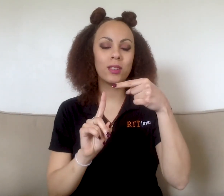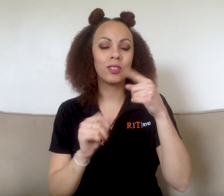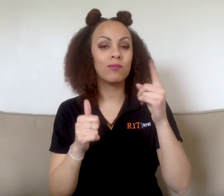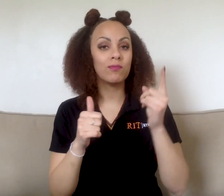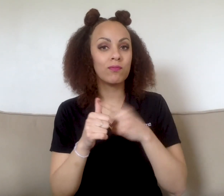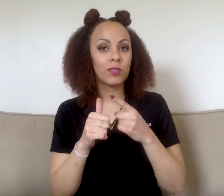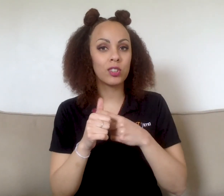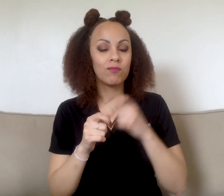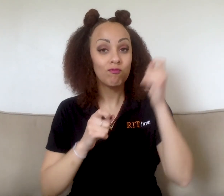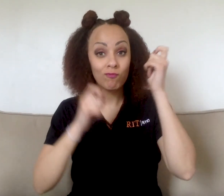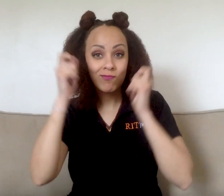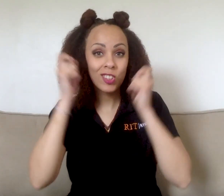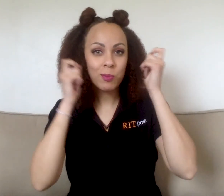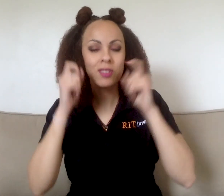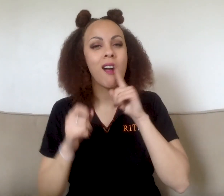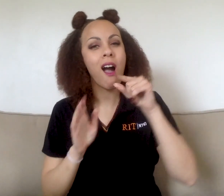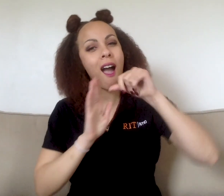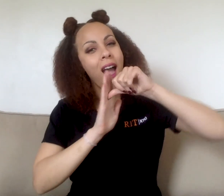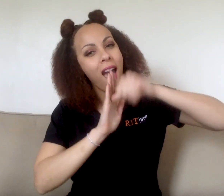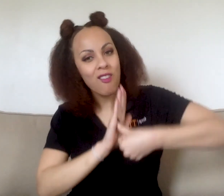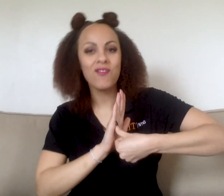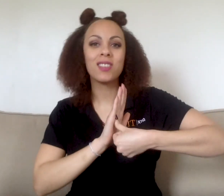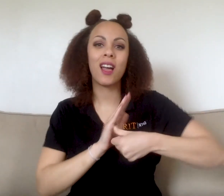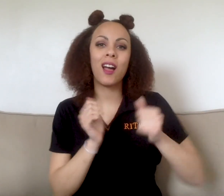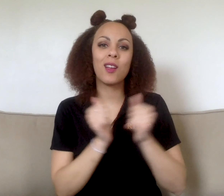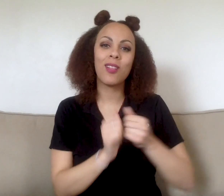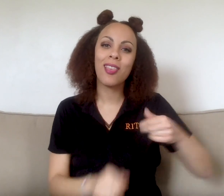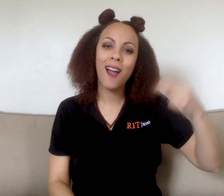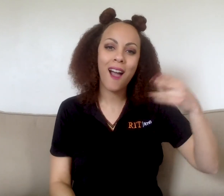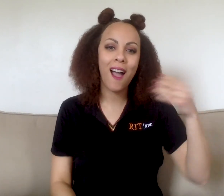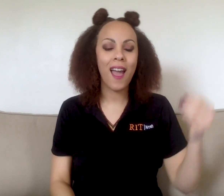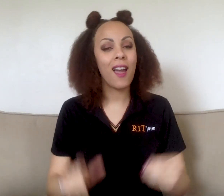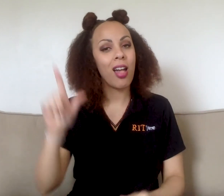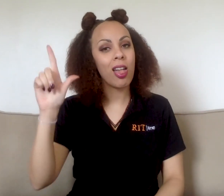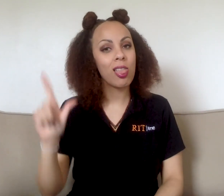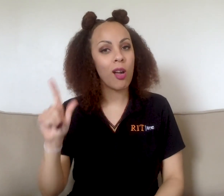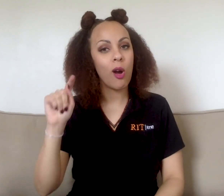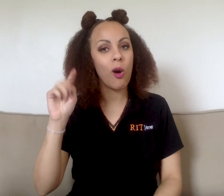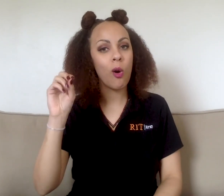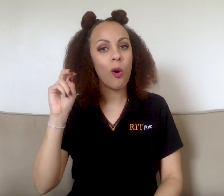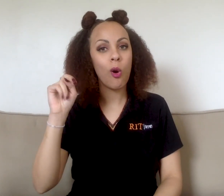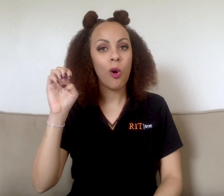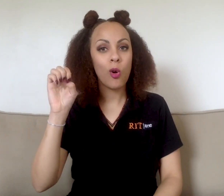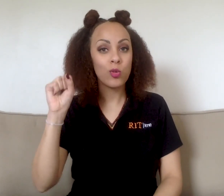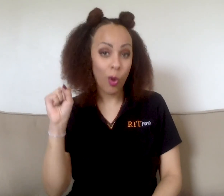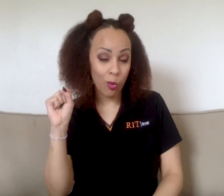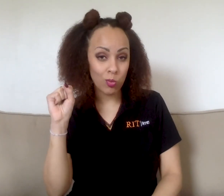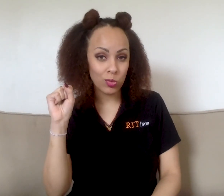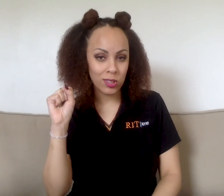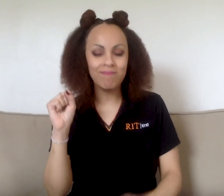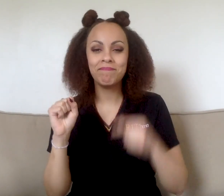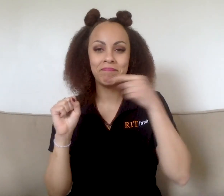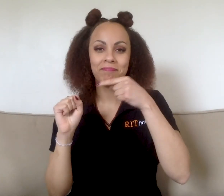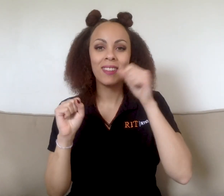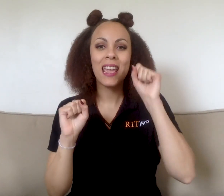Two key points: facial expressions are emphasized with the high and low tones,